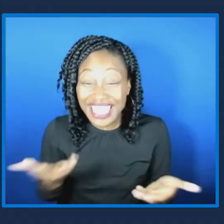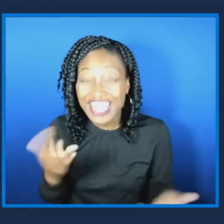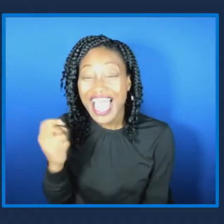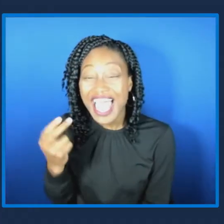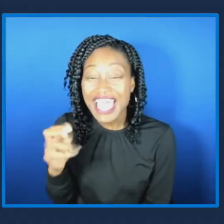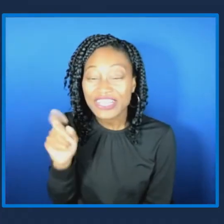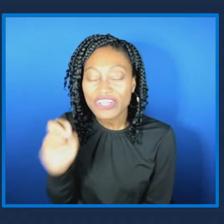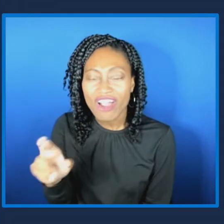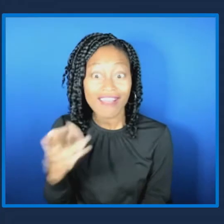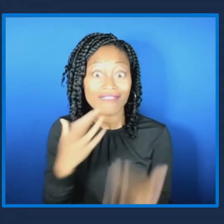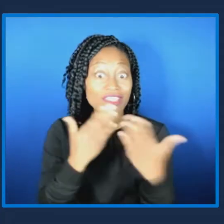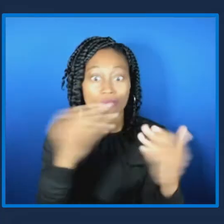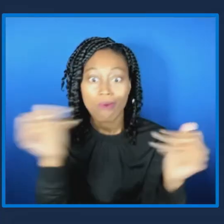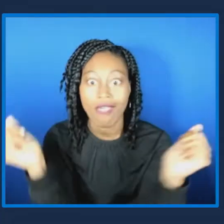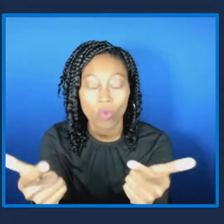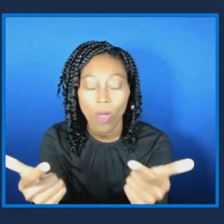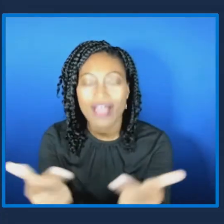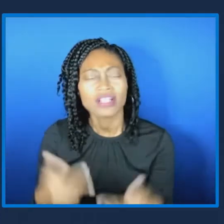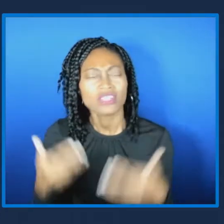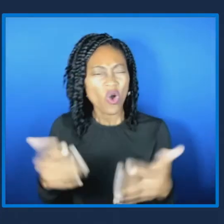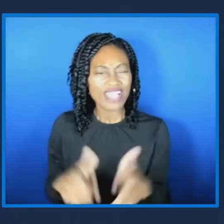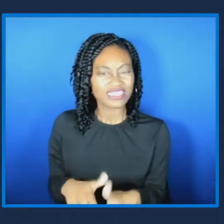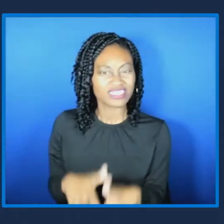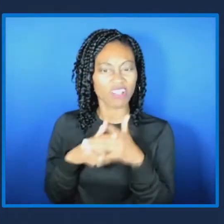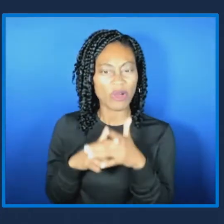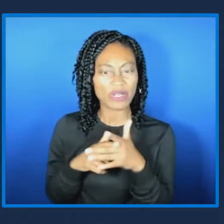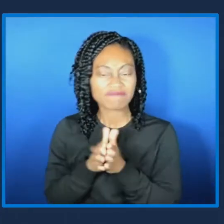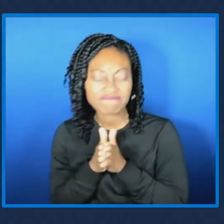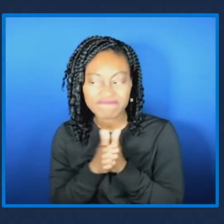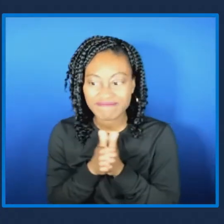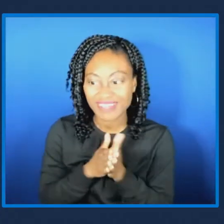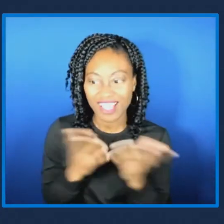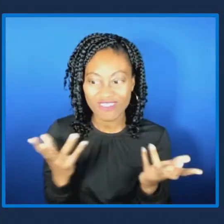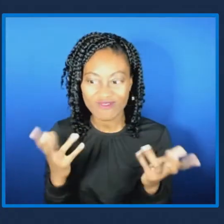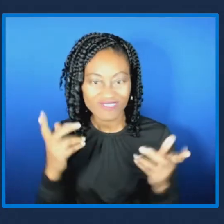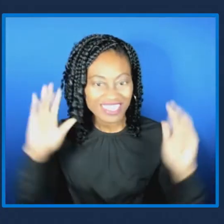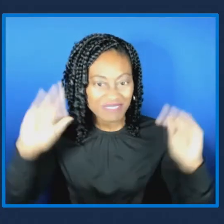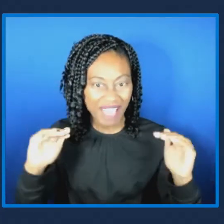Let's talk about what to expect here at Ability Summit. We've got two days of content,